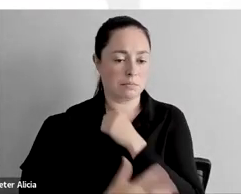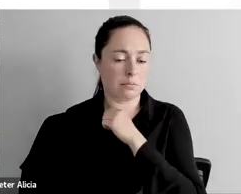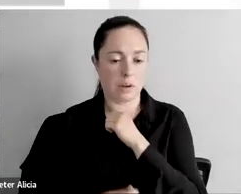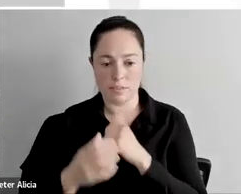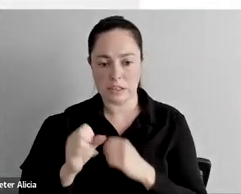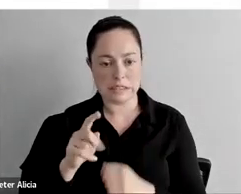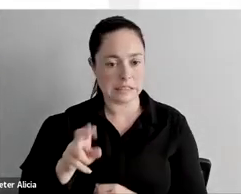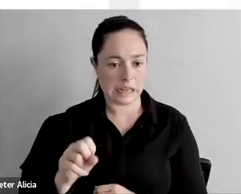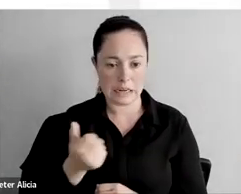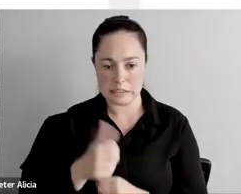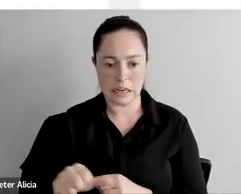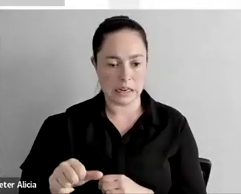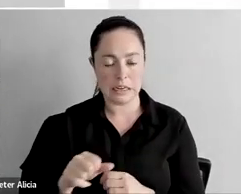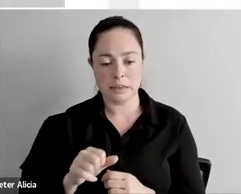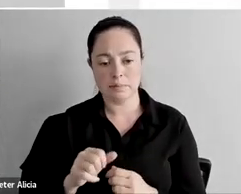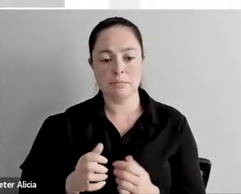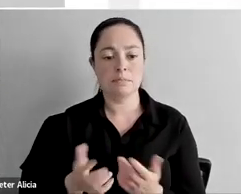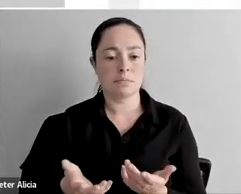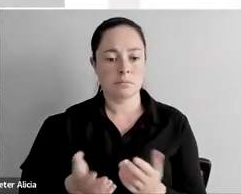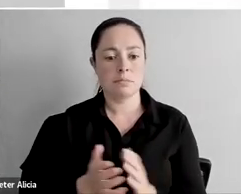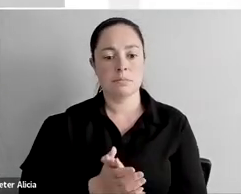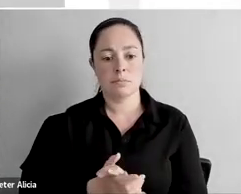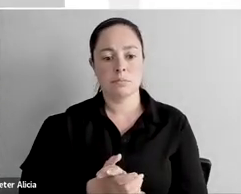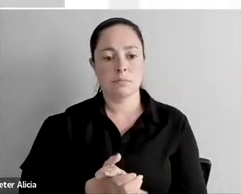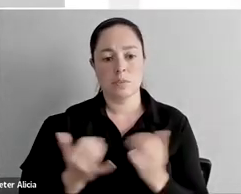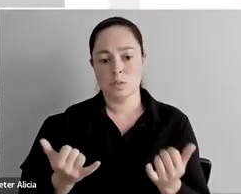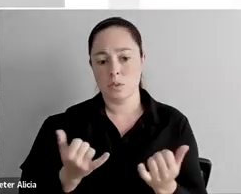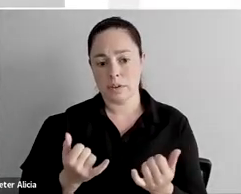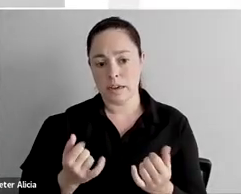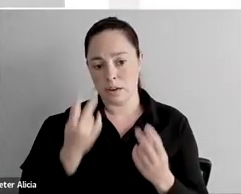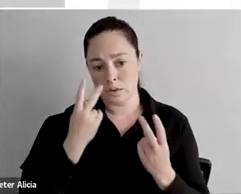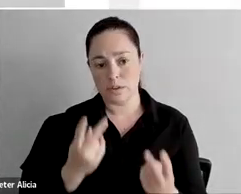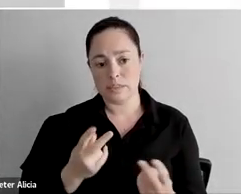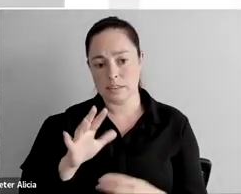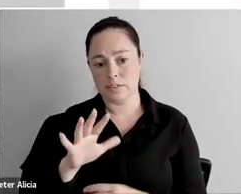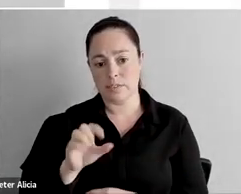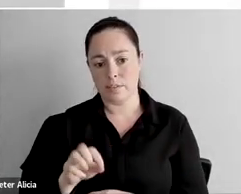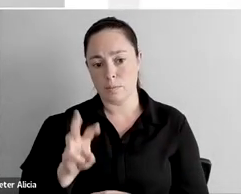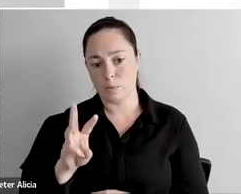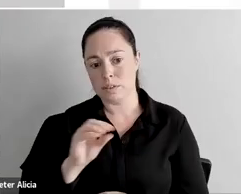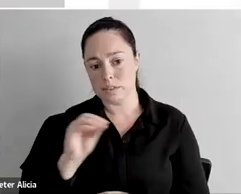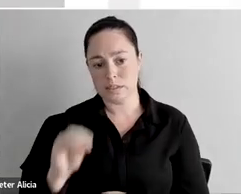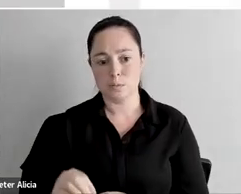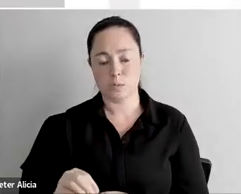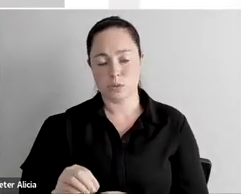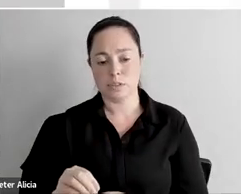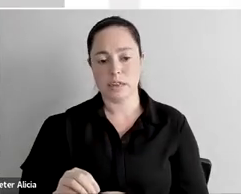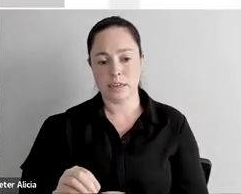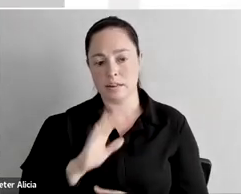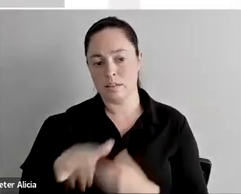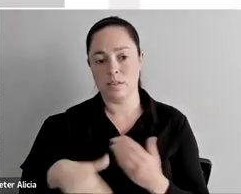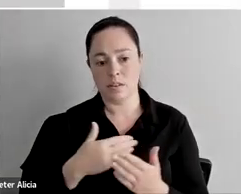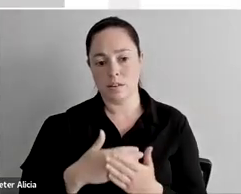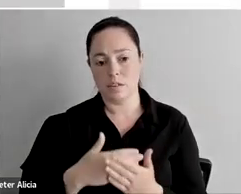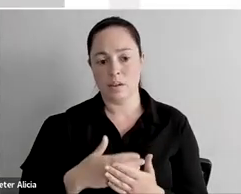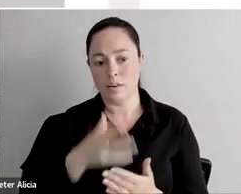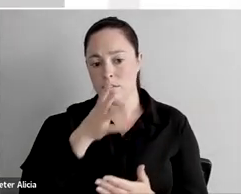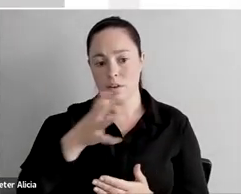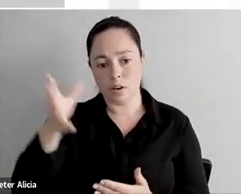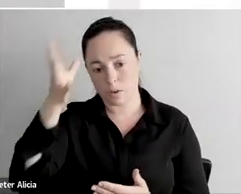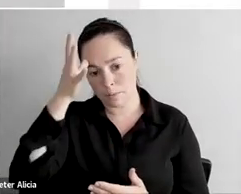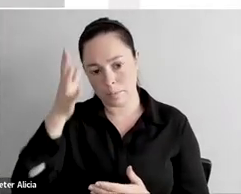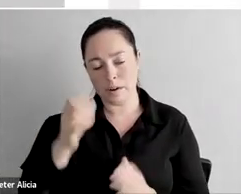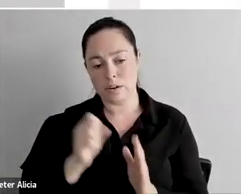can see here that 5.6% of all mothers in California